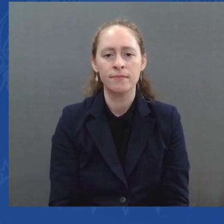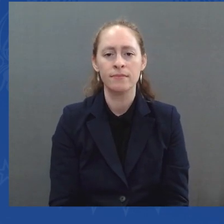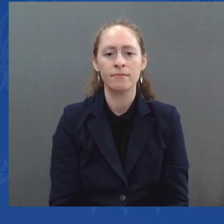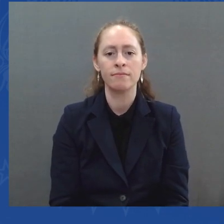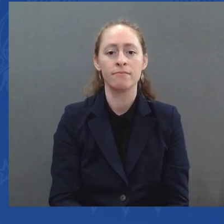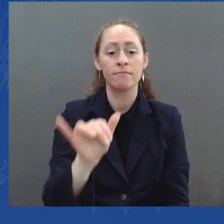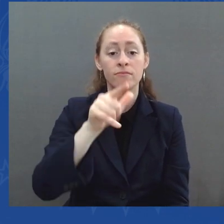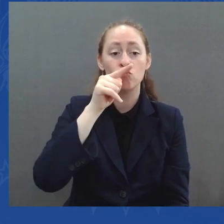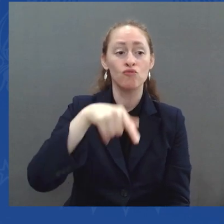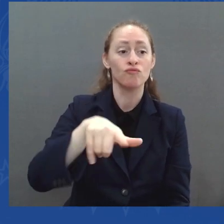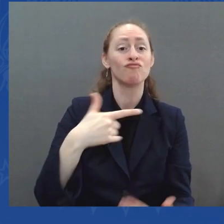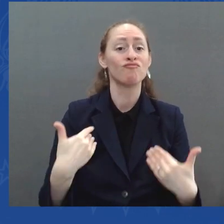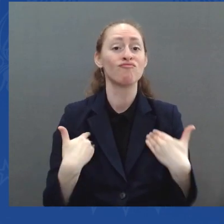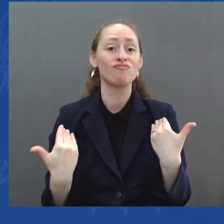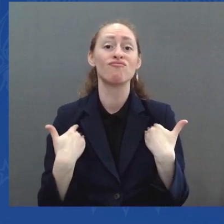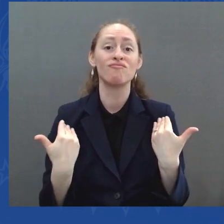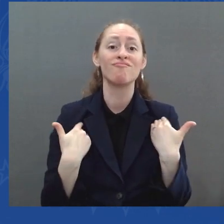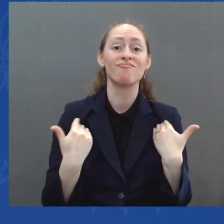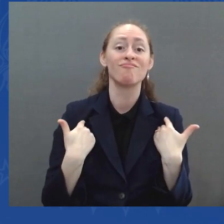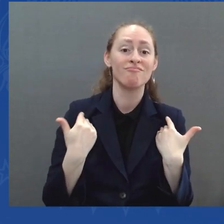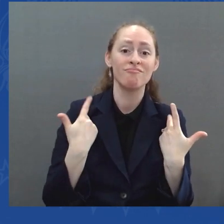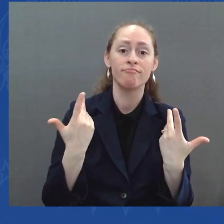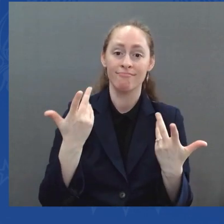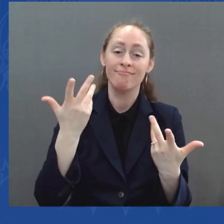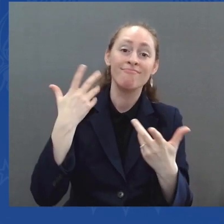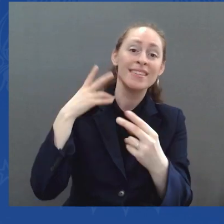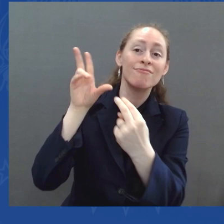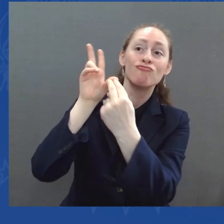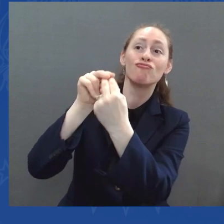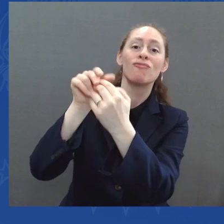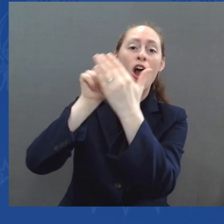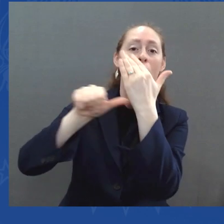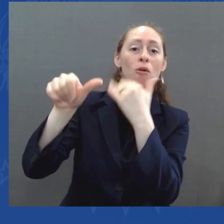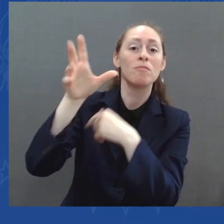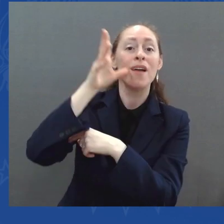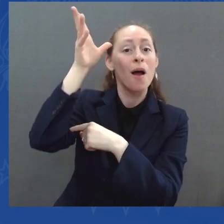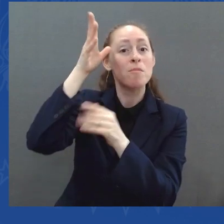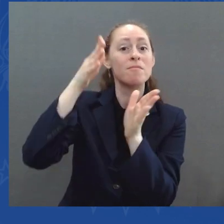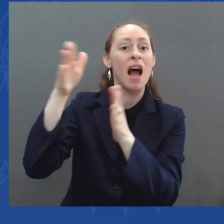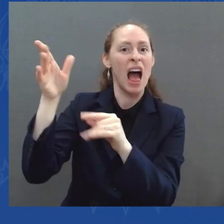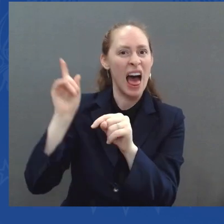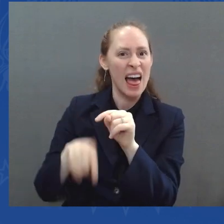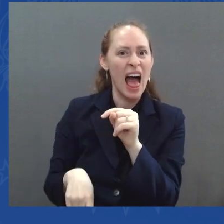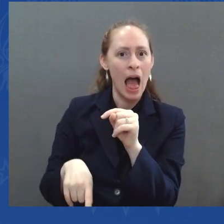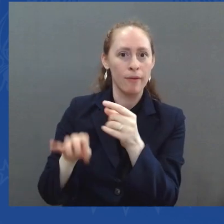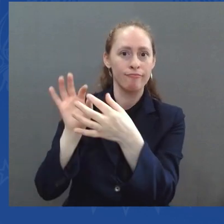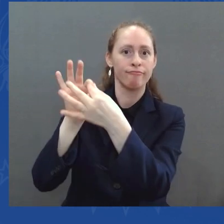on their parents insurance policy at age 26. Premiums are going to go through the roof.